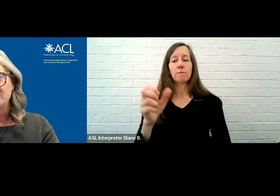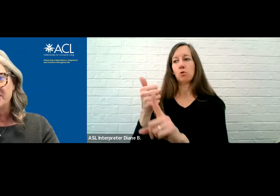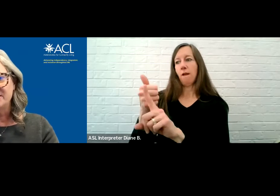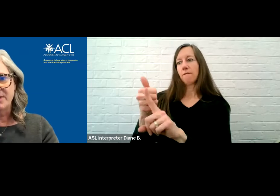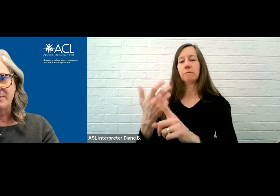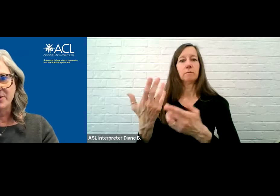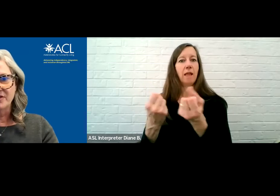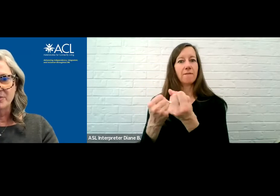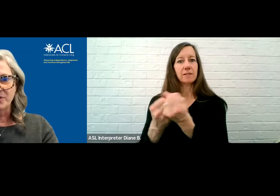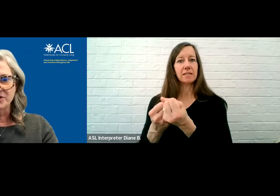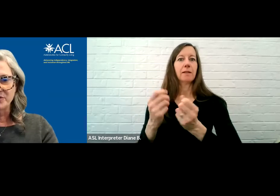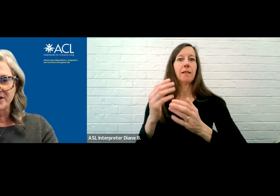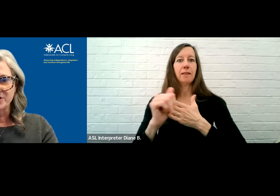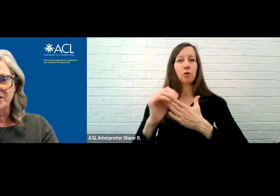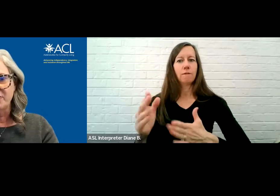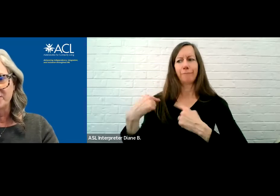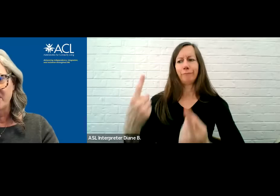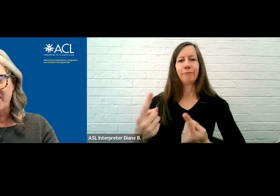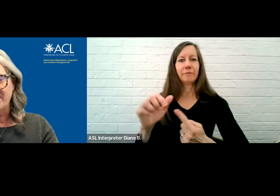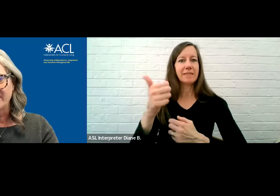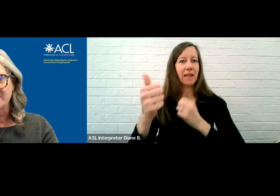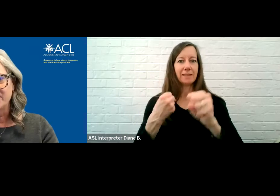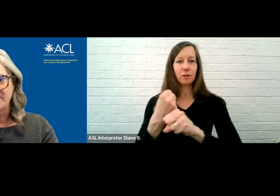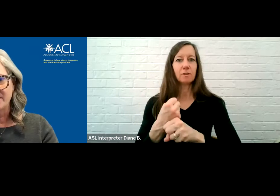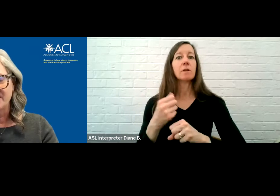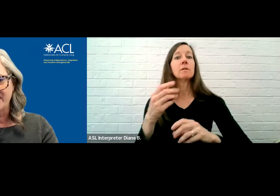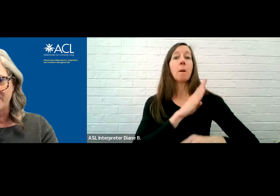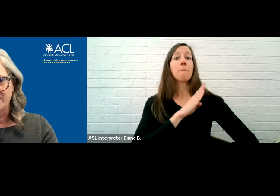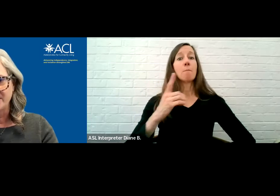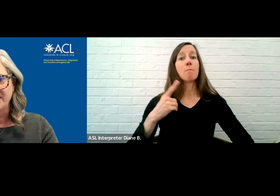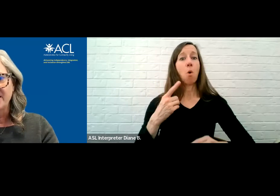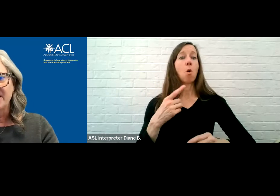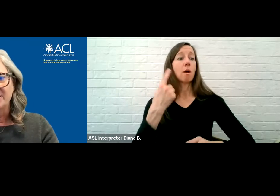She is a member of the Board of Directors for self advocates, becoming empowered.